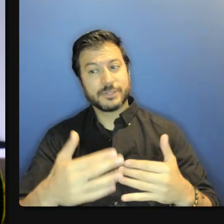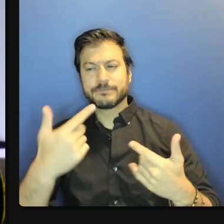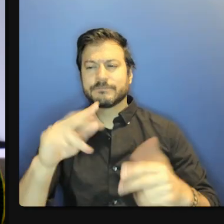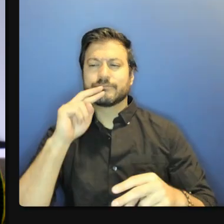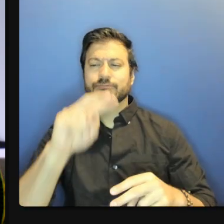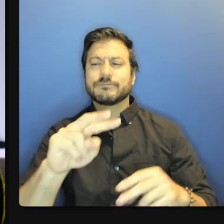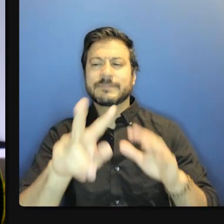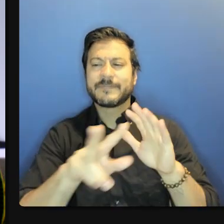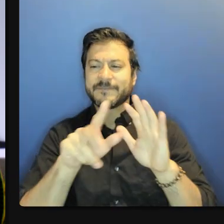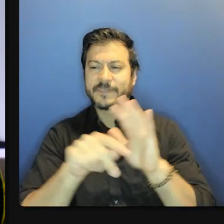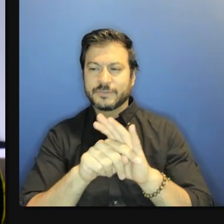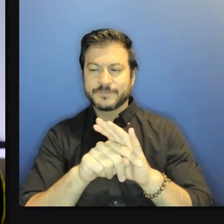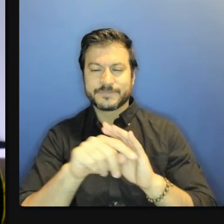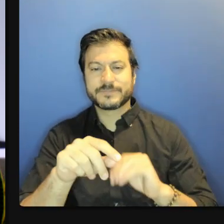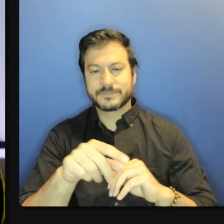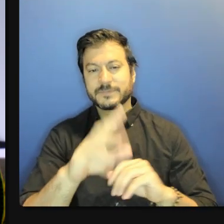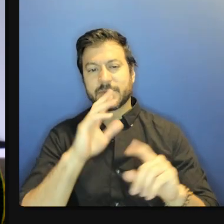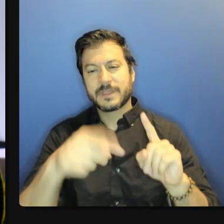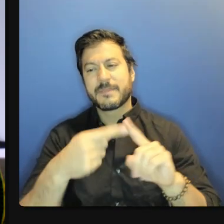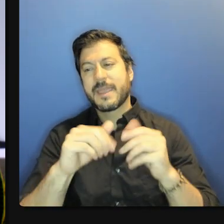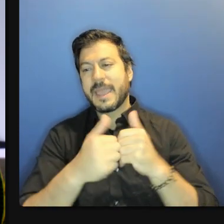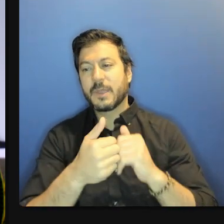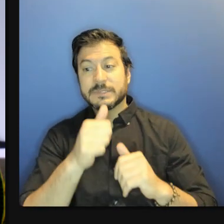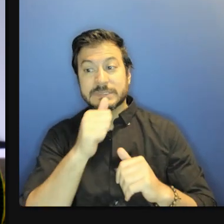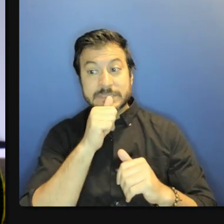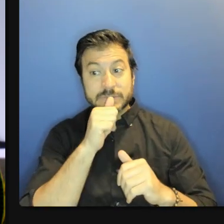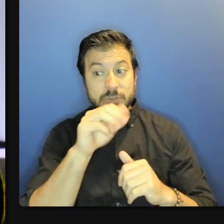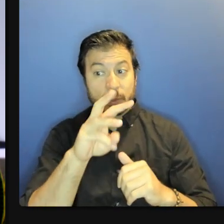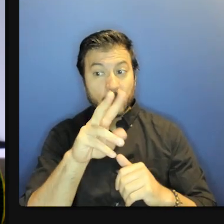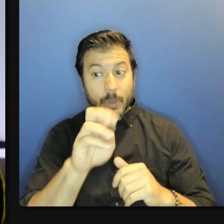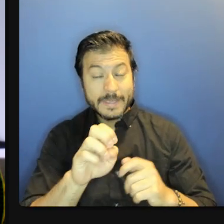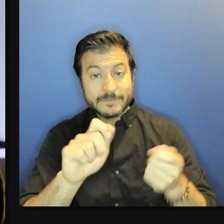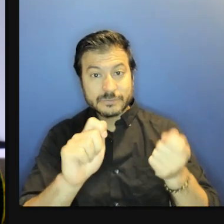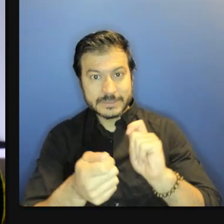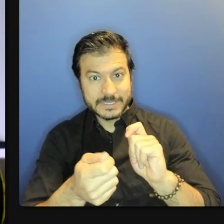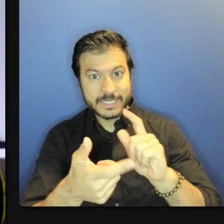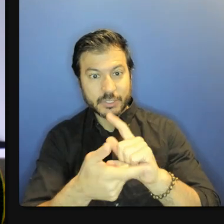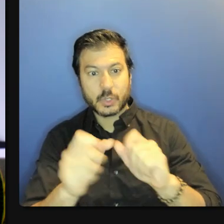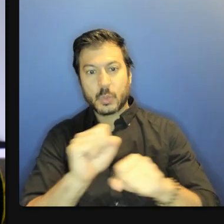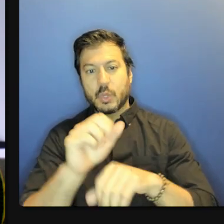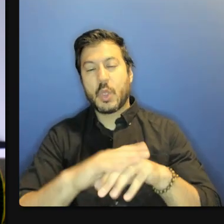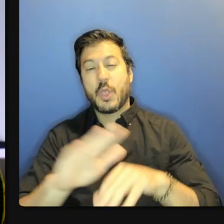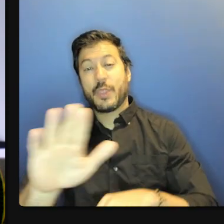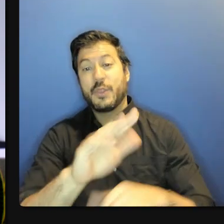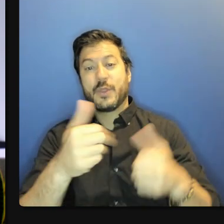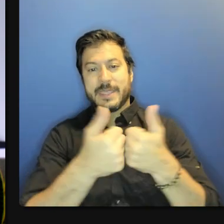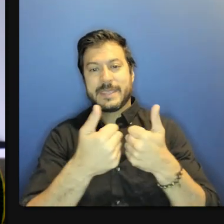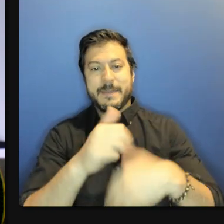Let's check out a video from our customer Acer, talking about how SigridWave translator works on their game platform.